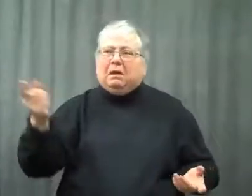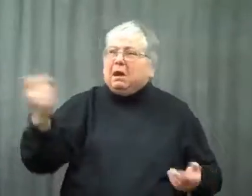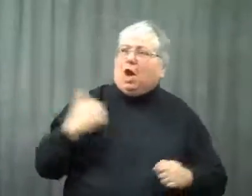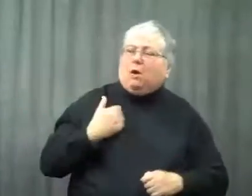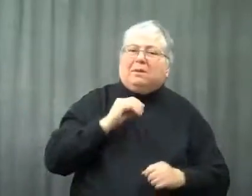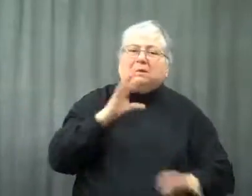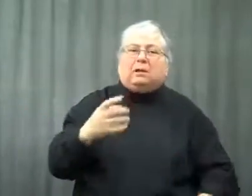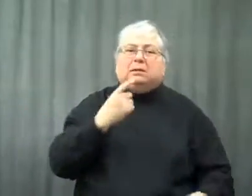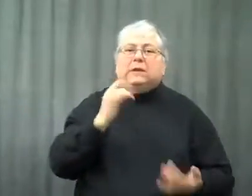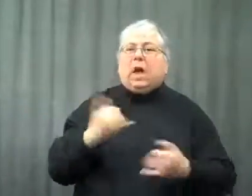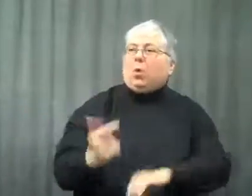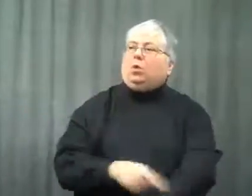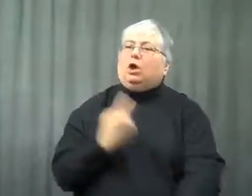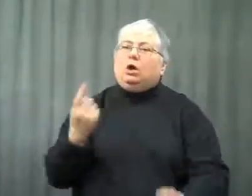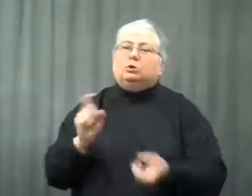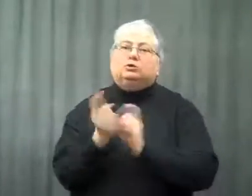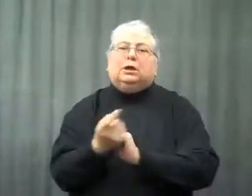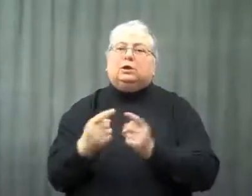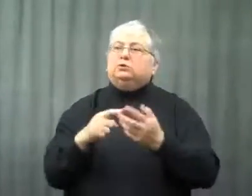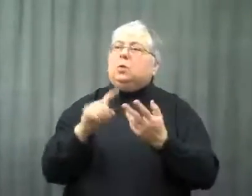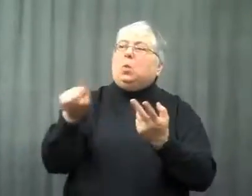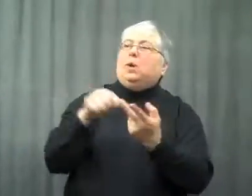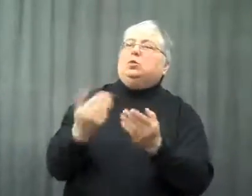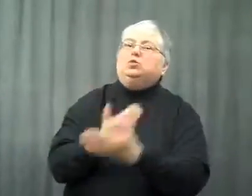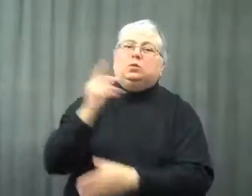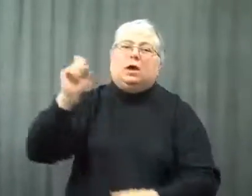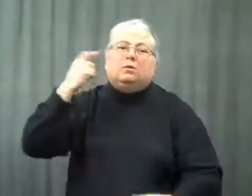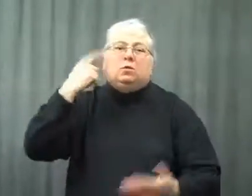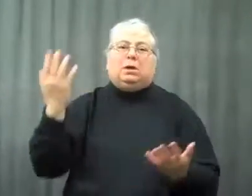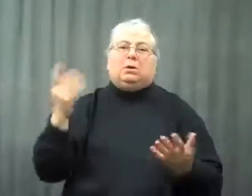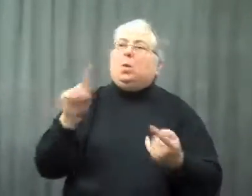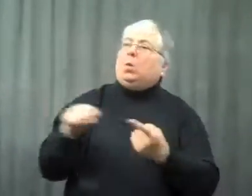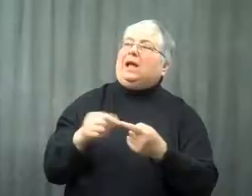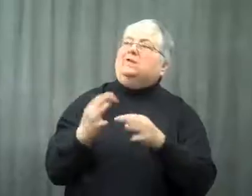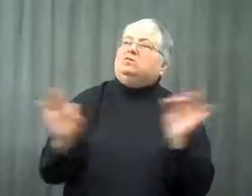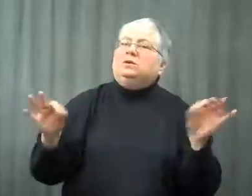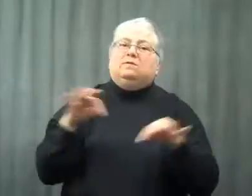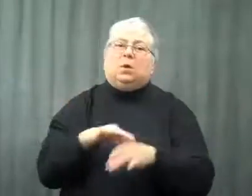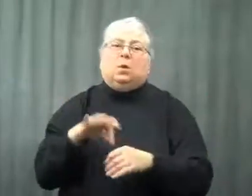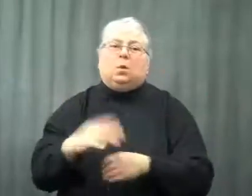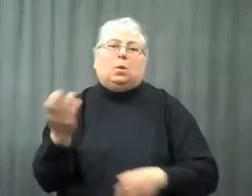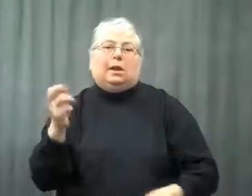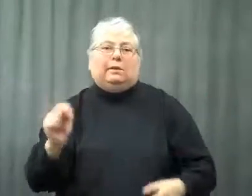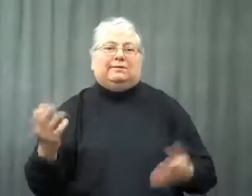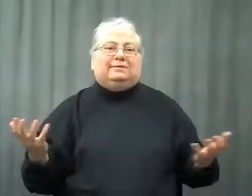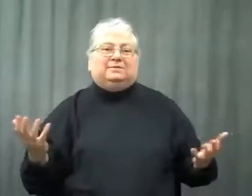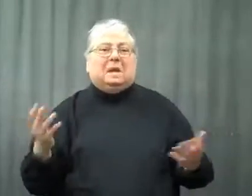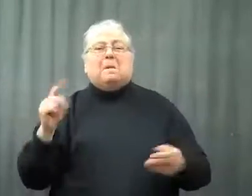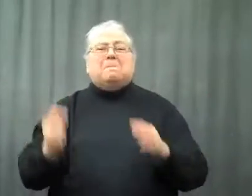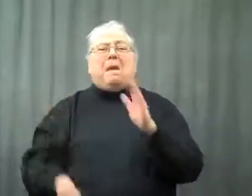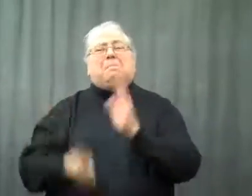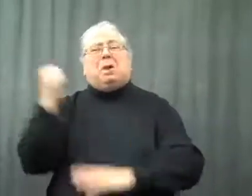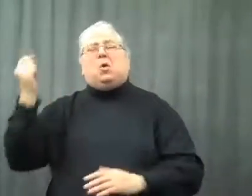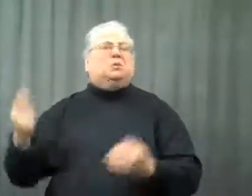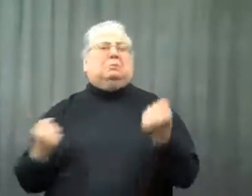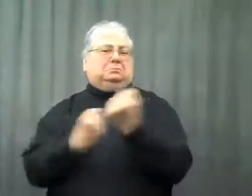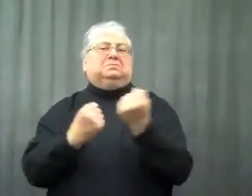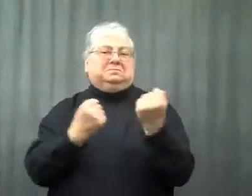The military hadn't given a timetable yet as to when the transition would occur, when the new government would be installed or when the elections would take place. Most supported the military.